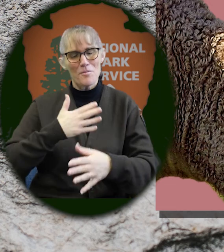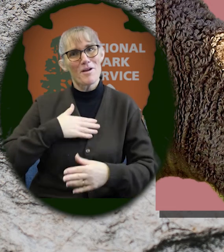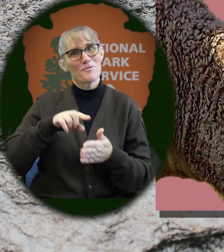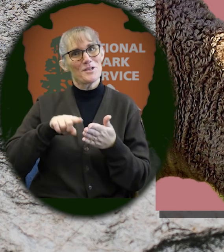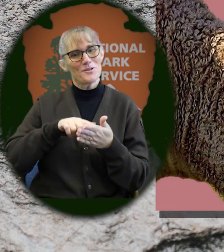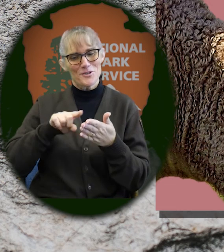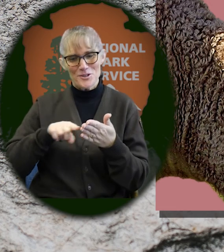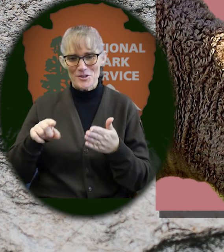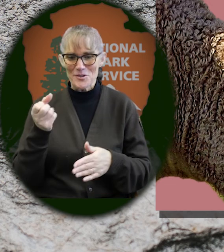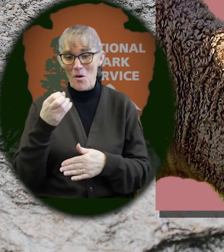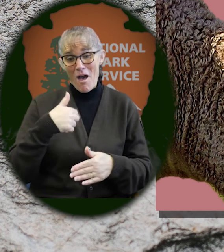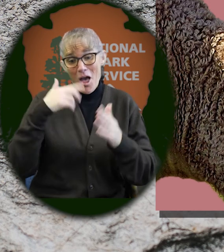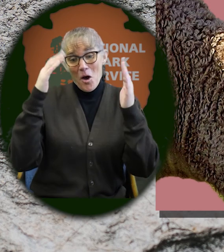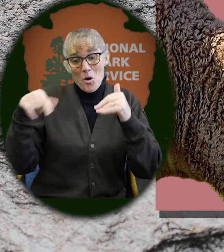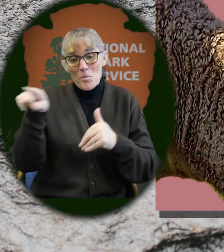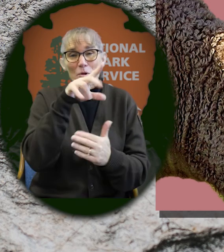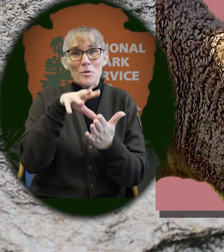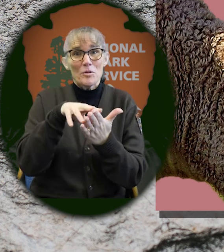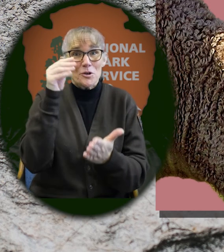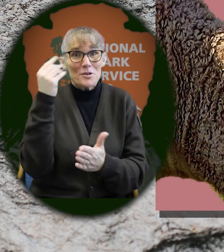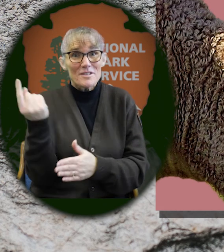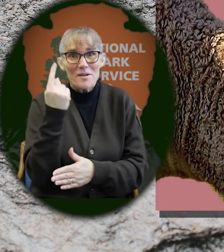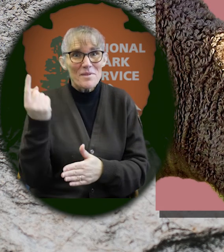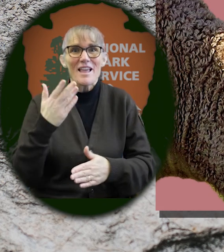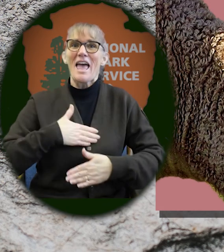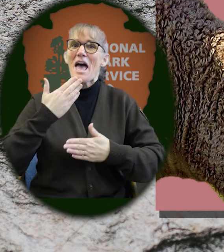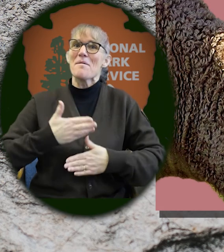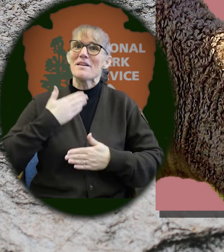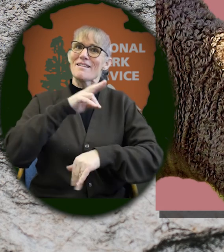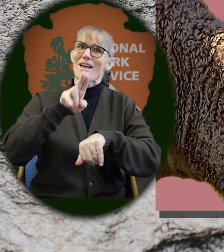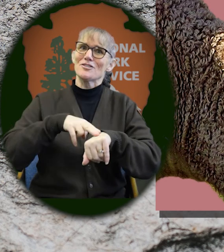So, I hope you learned something. And happy National Women in Science Day!